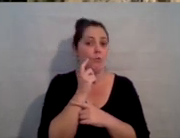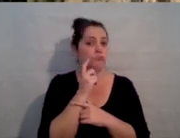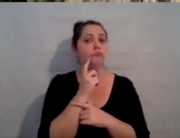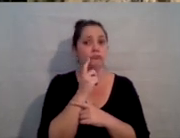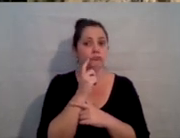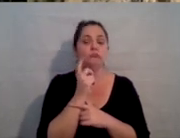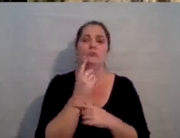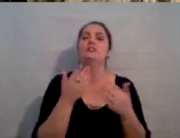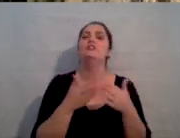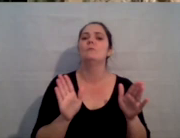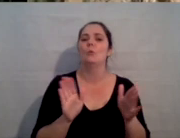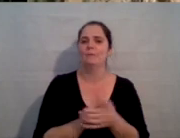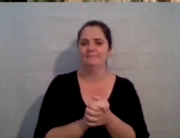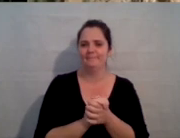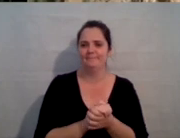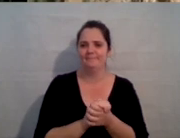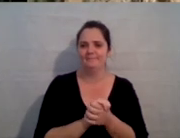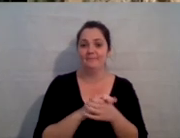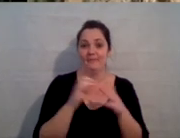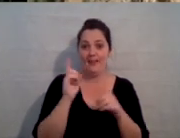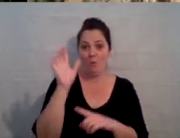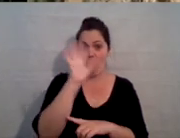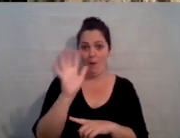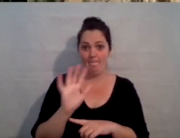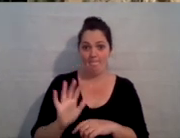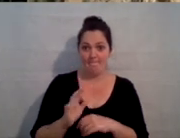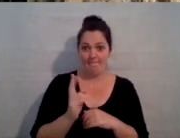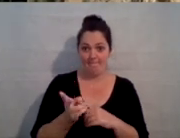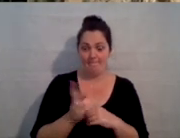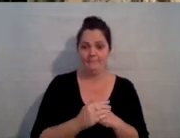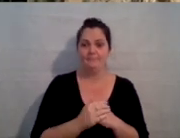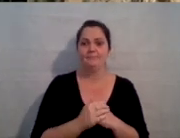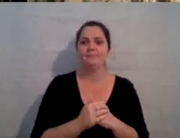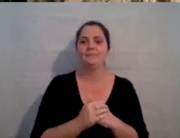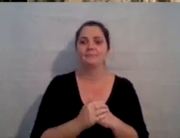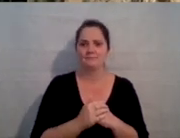Alright now's the time to wipe back again so you should now have the entire body massed in.